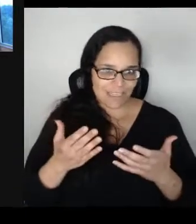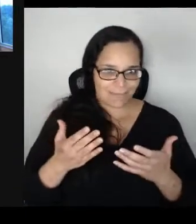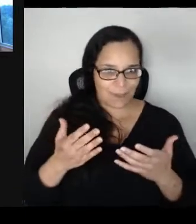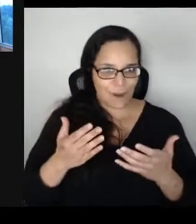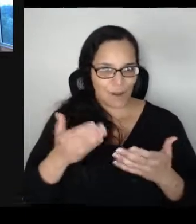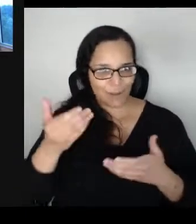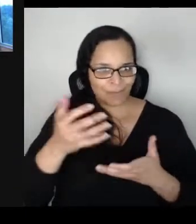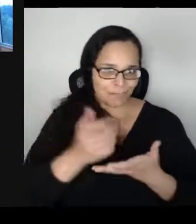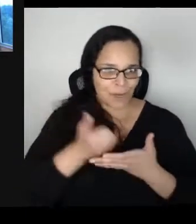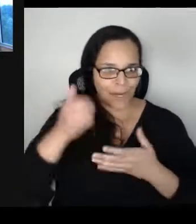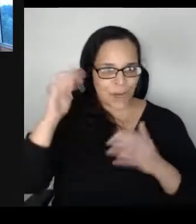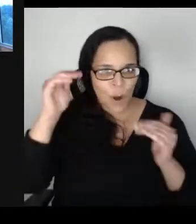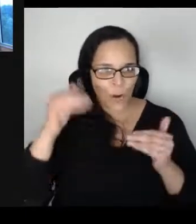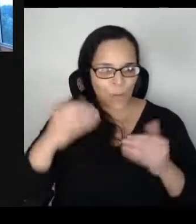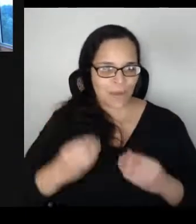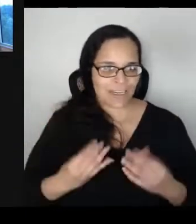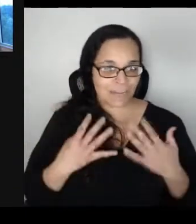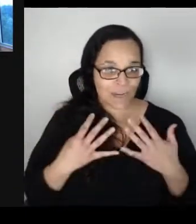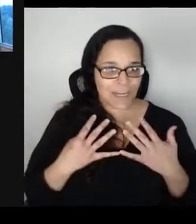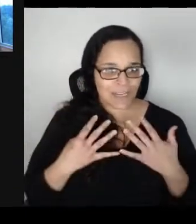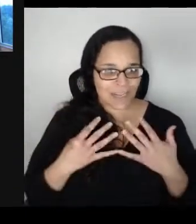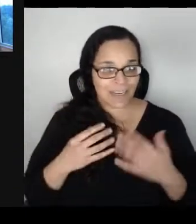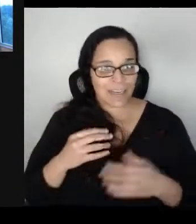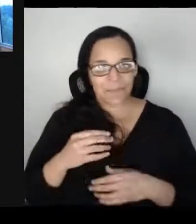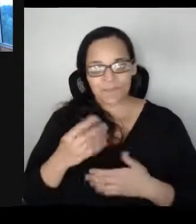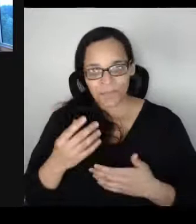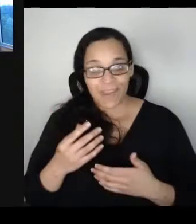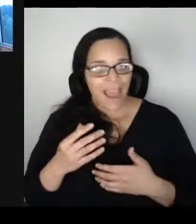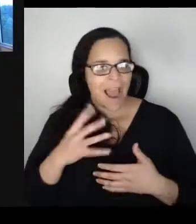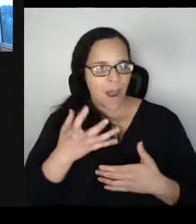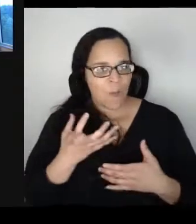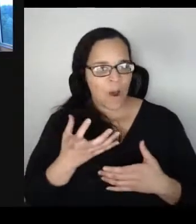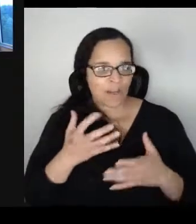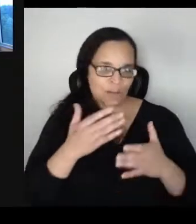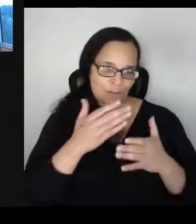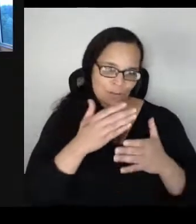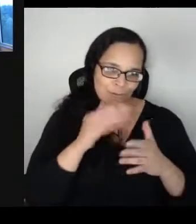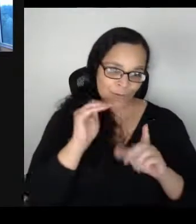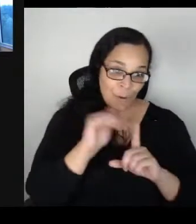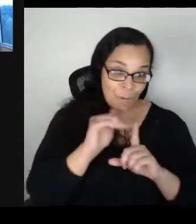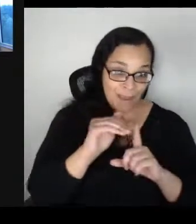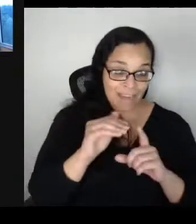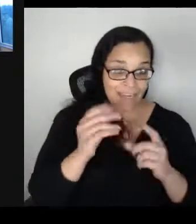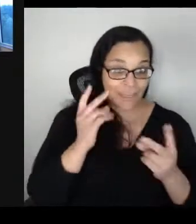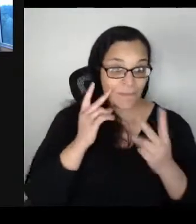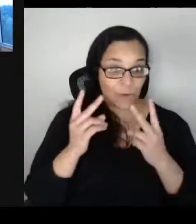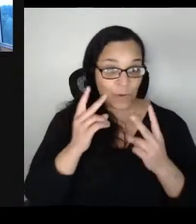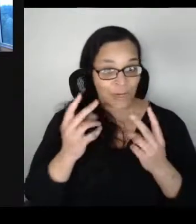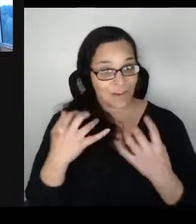I want to remind the viewers that you could also include your questions here and engage in the conversation.